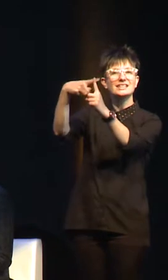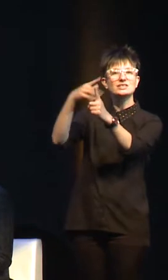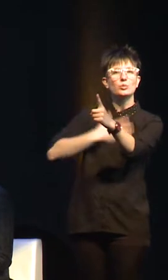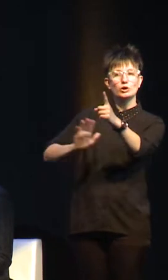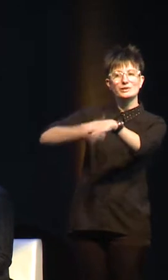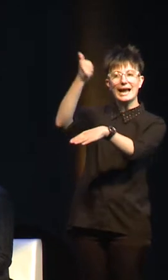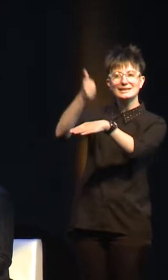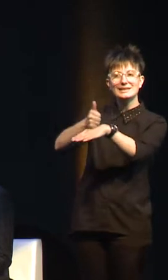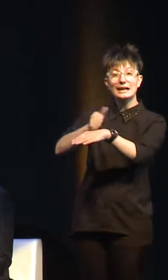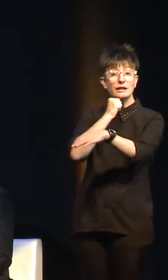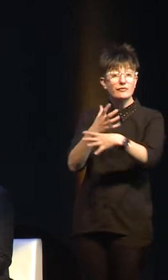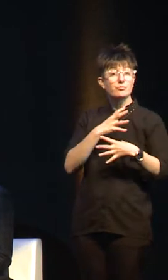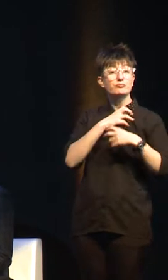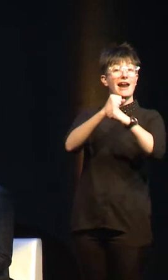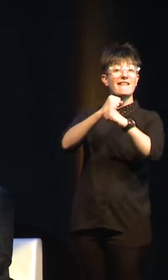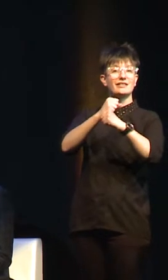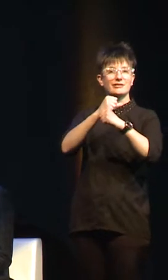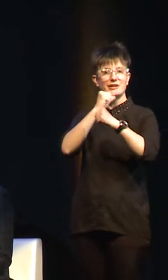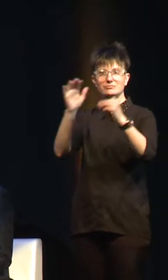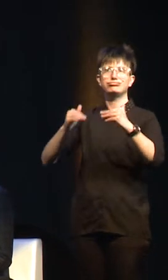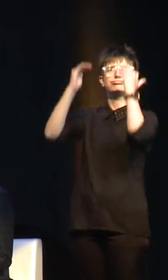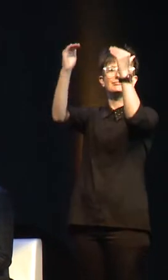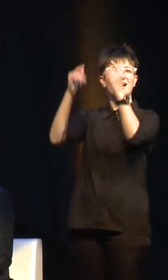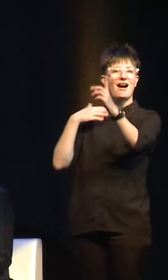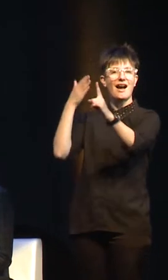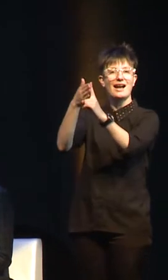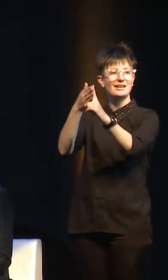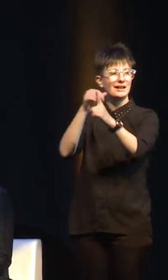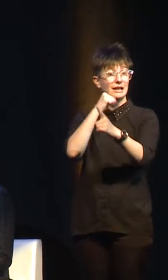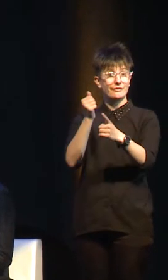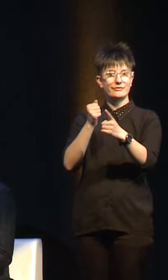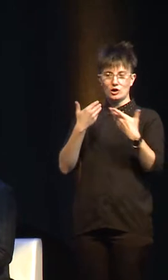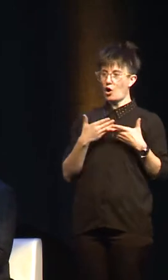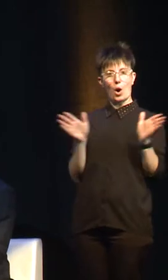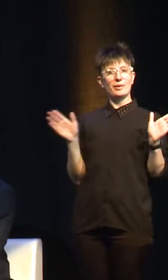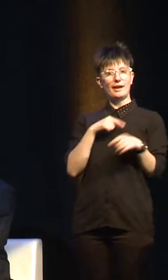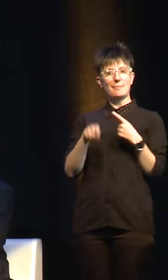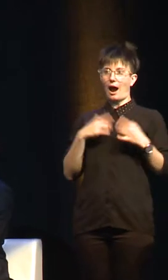they are, how transparent you are, how you’re meeting those goals and in the partnerships